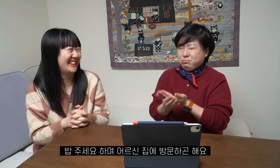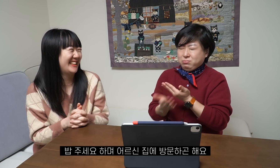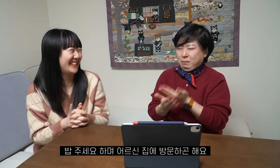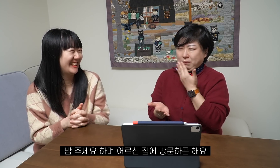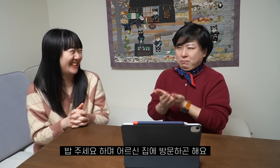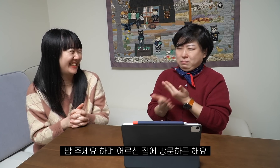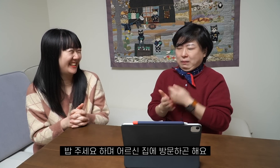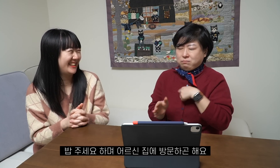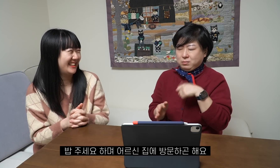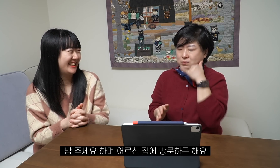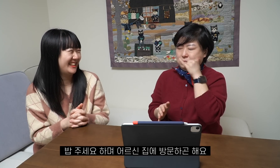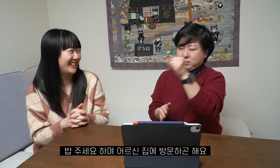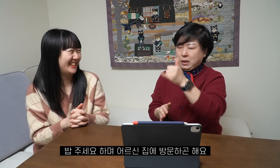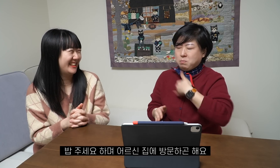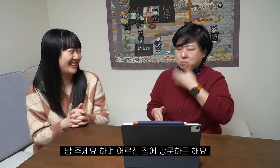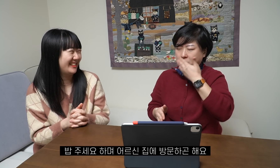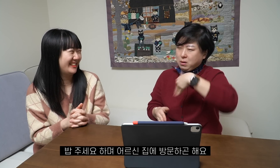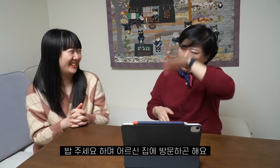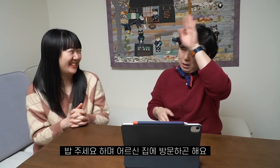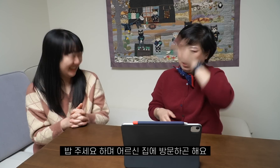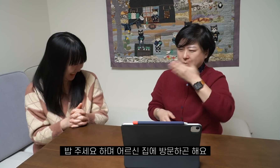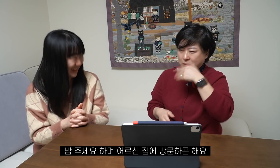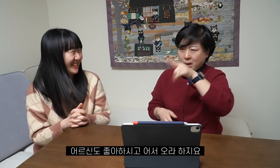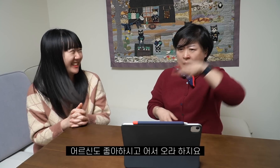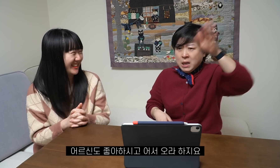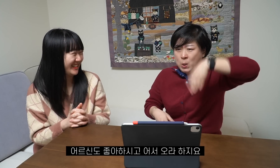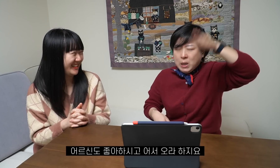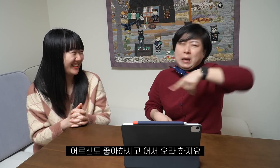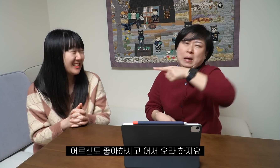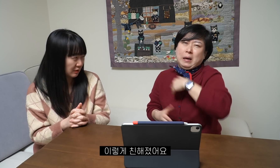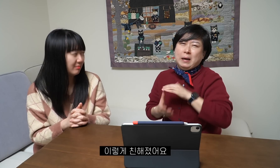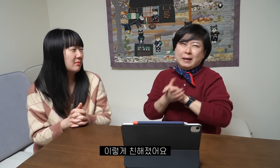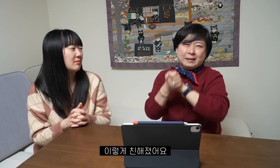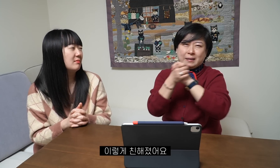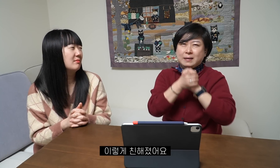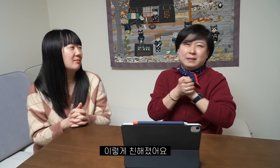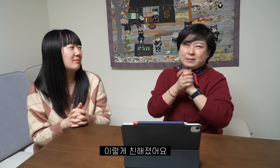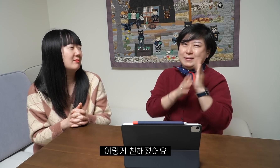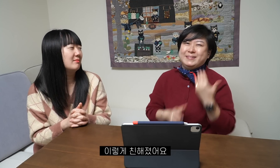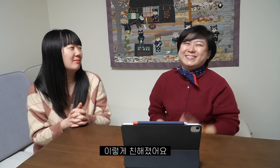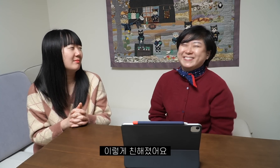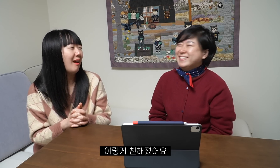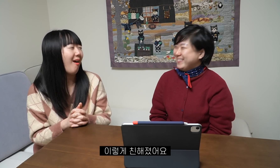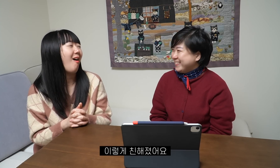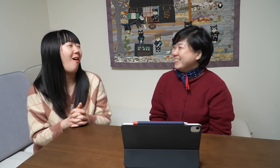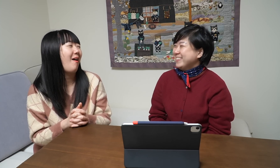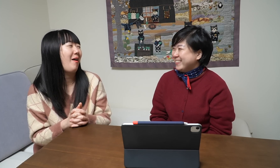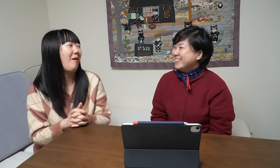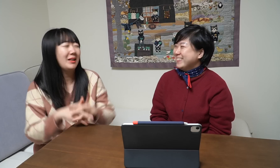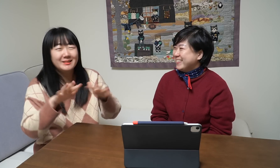I often visit the elderly people’s house asking for food. Seniors like it too, and they tell me to come. I became so friendly.